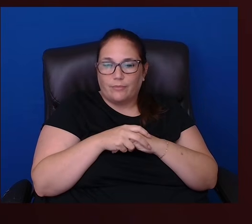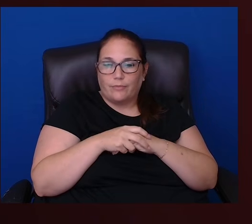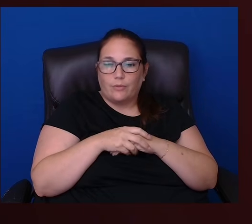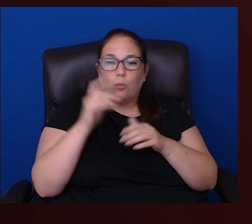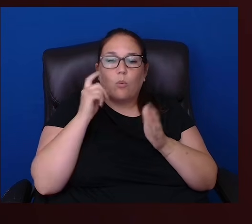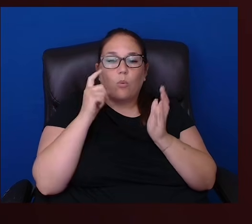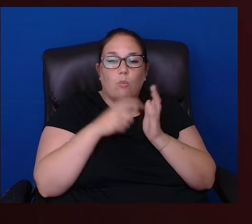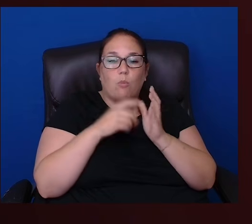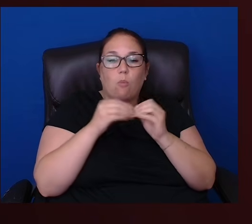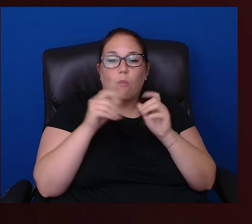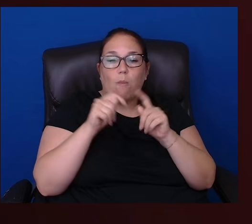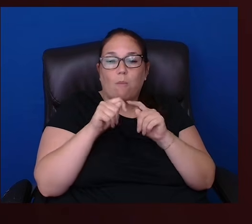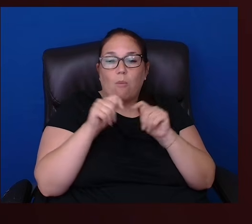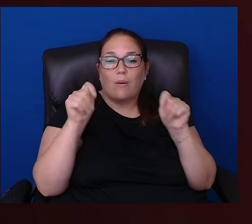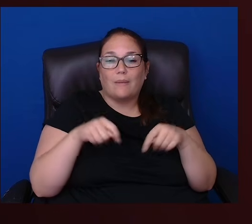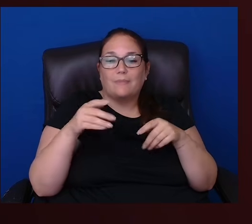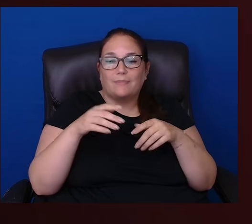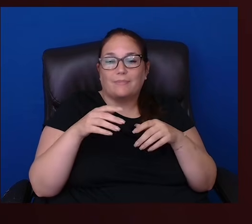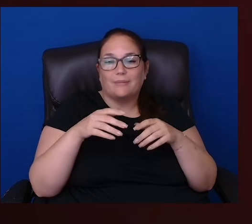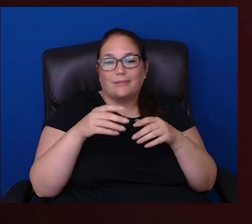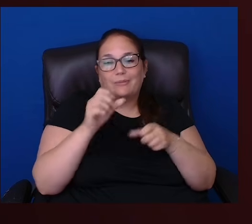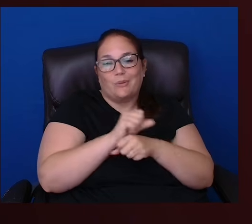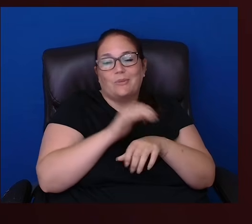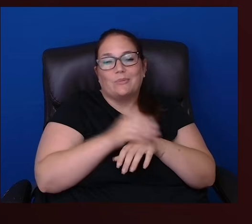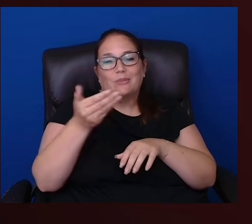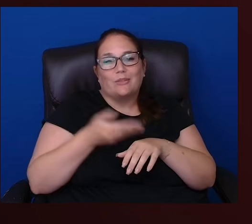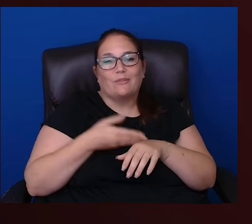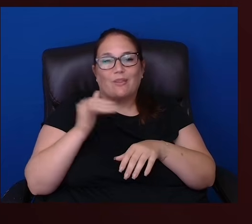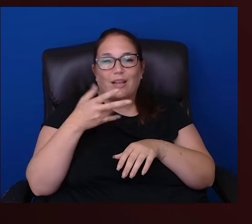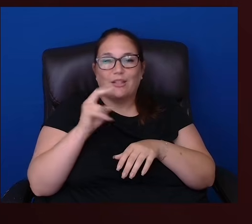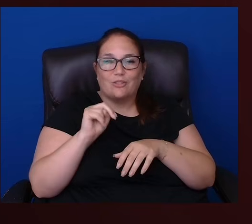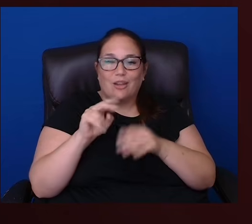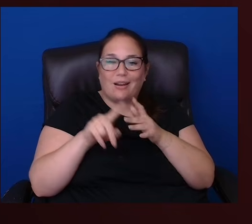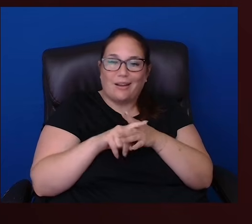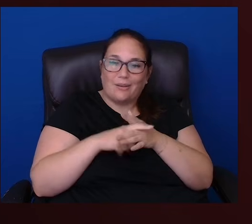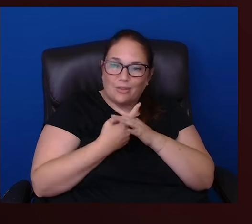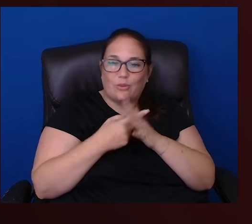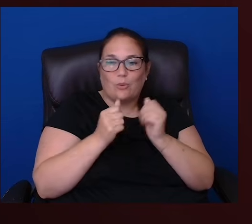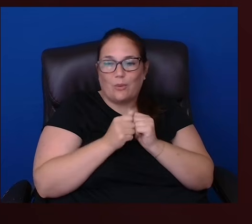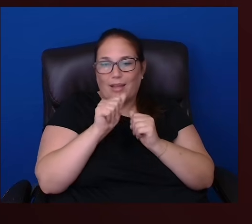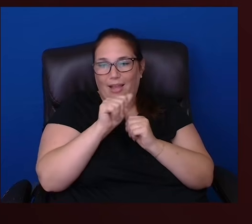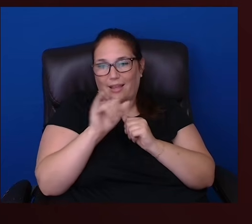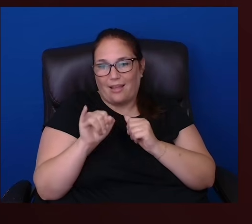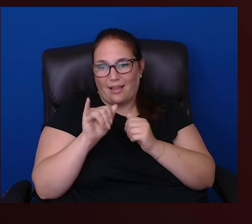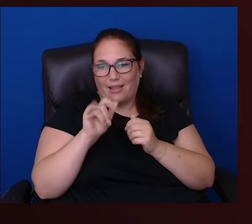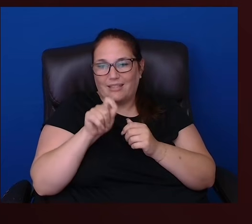and invite Jon to give you a walk-through on how to get started with AI in.NET.